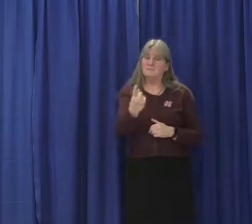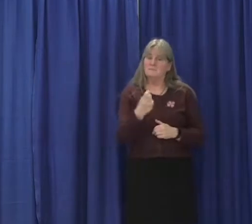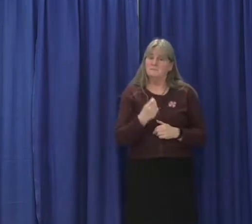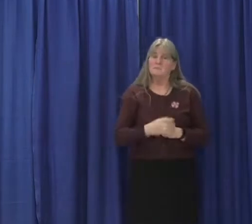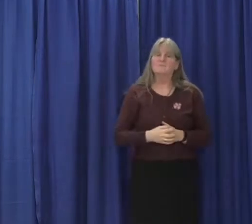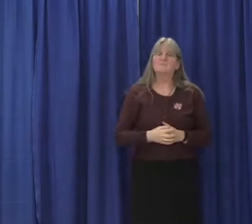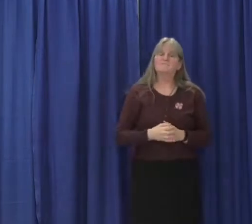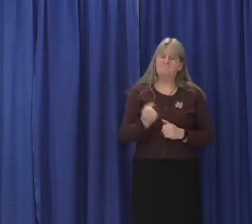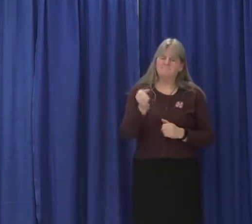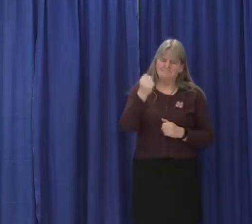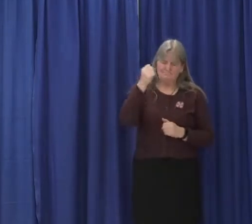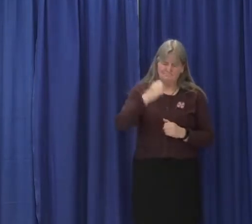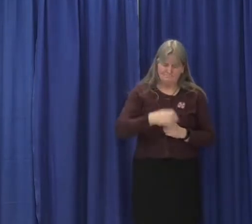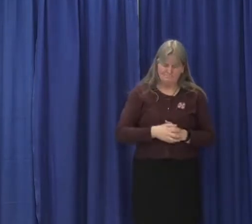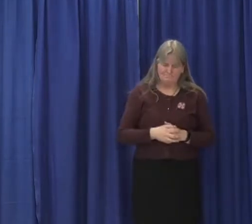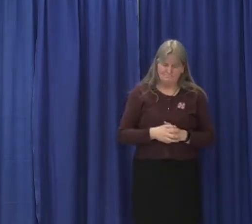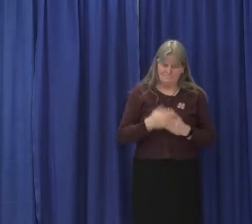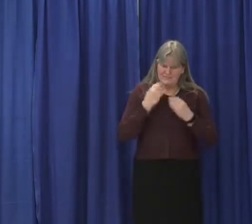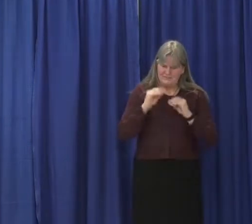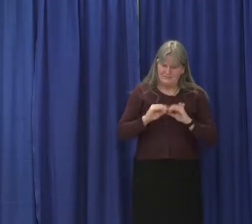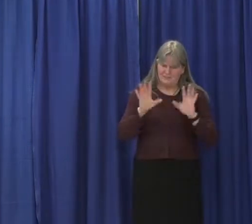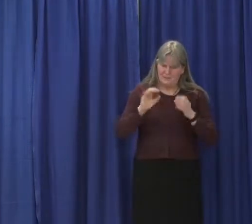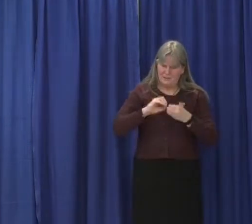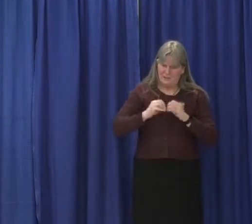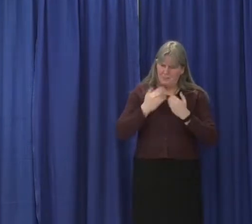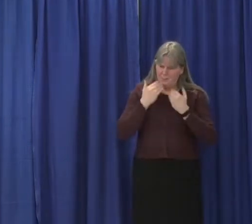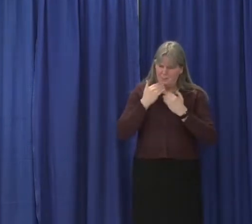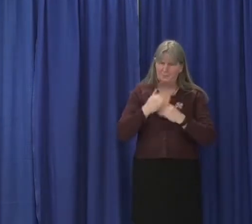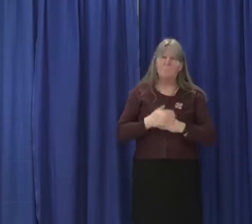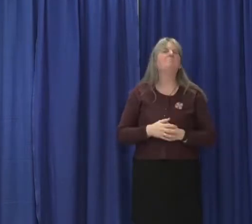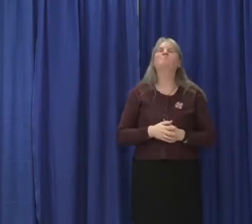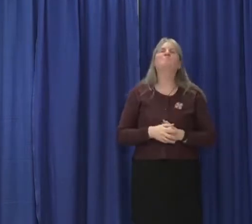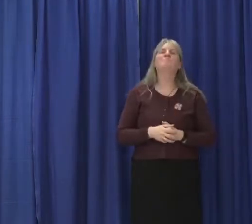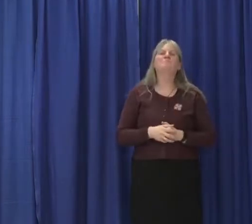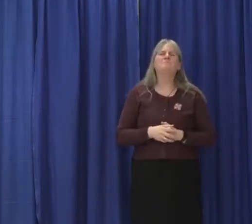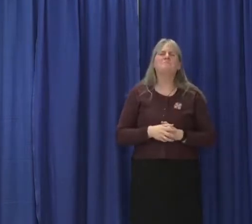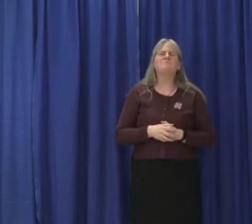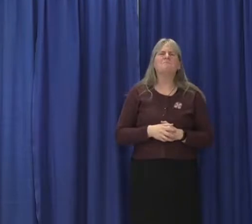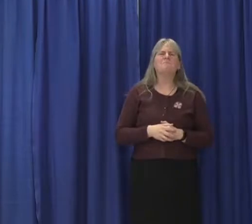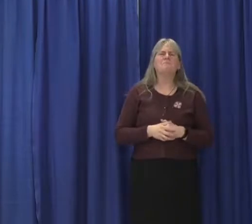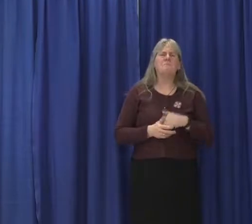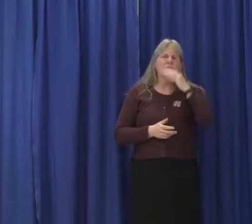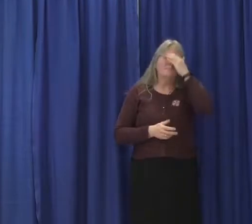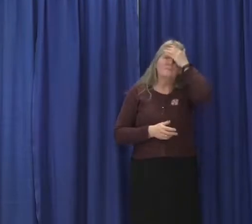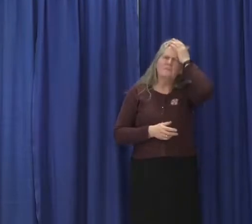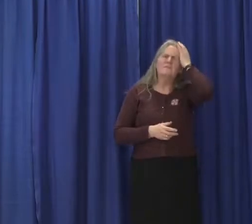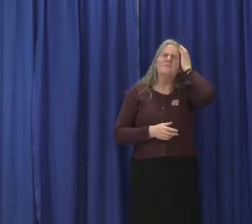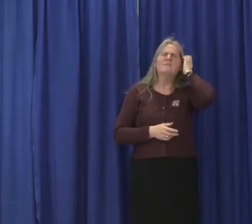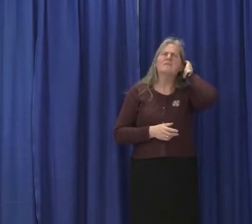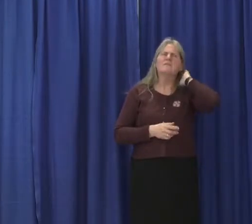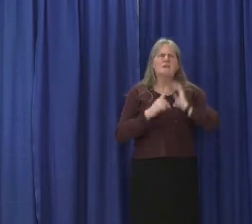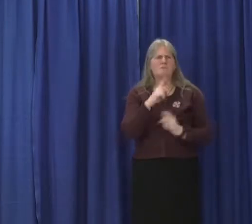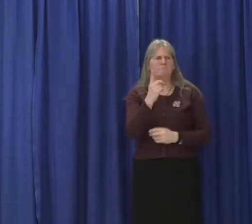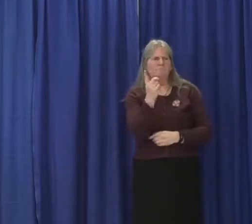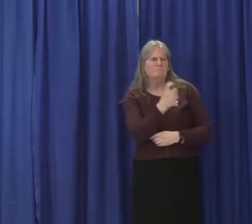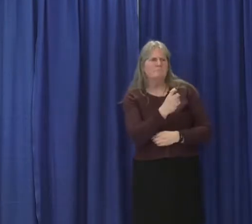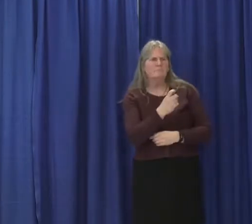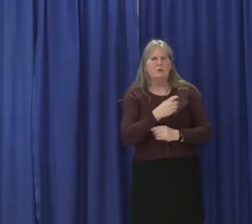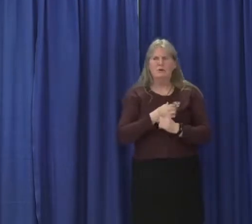> Reporter: I do, yeah. Thanks for that. Thanks for those numbers. My other question, again, I think for Dr Elliott, but feel free to chime in, Premier.